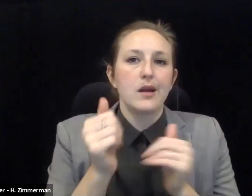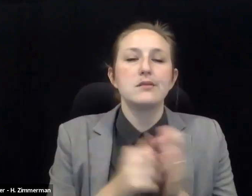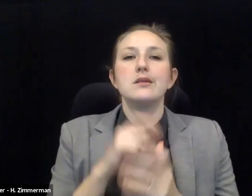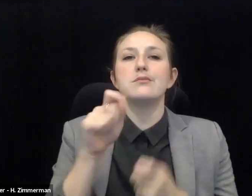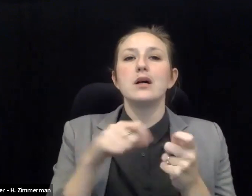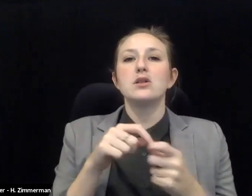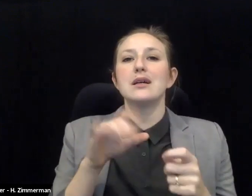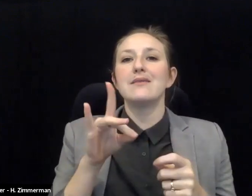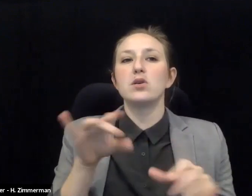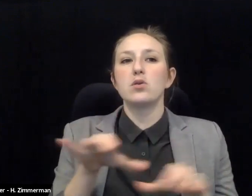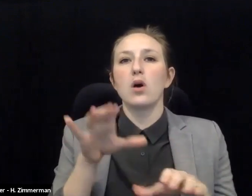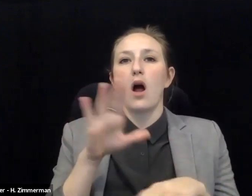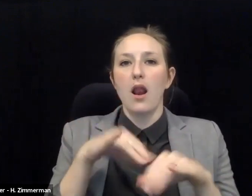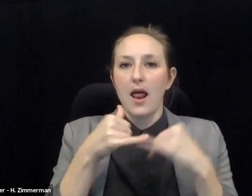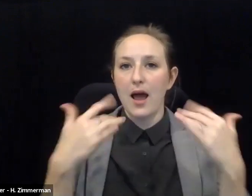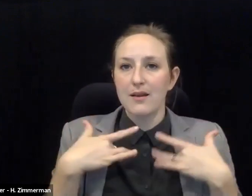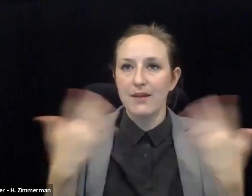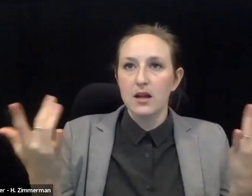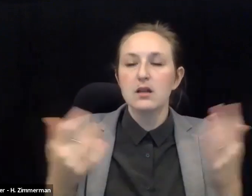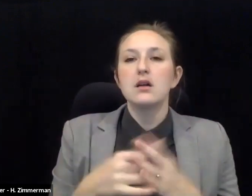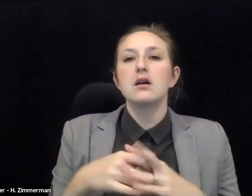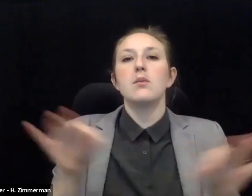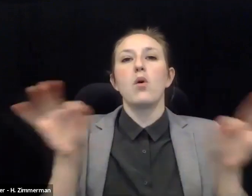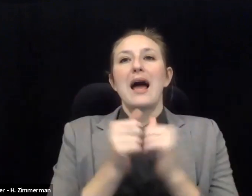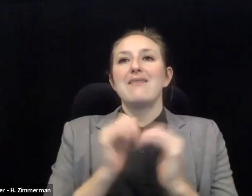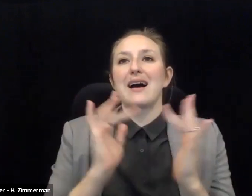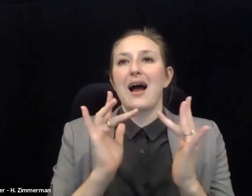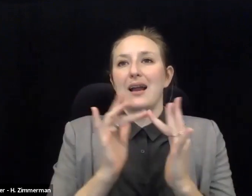is always a good idea to have a contact information with somebody to reach out